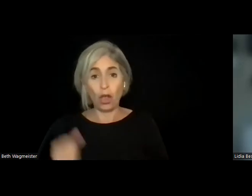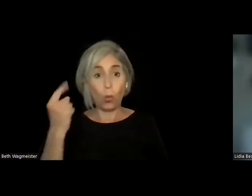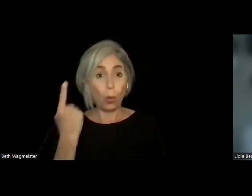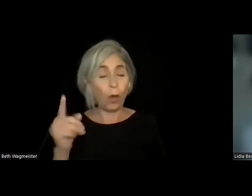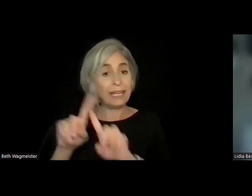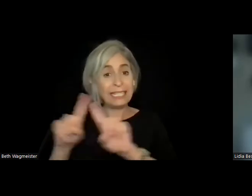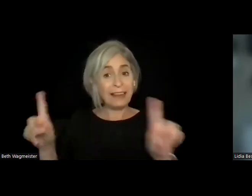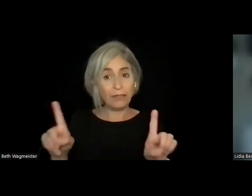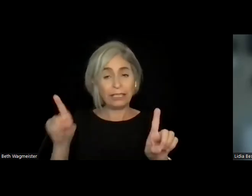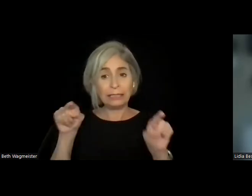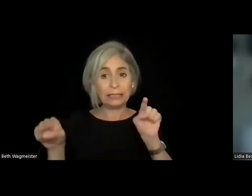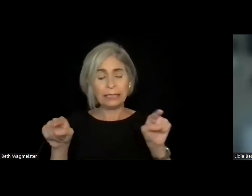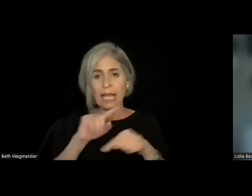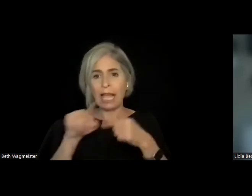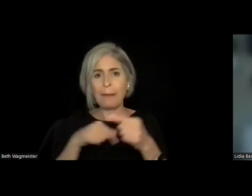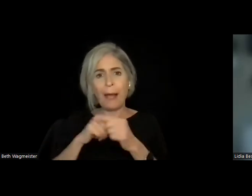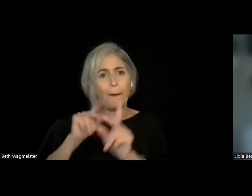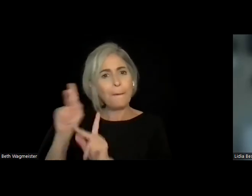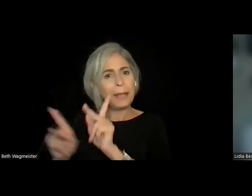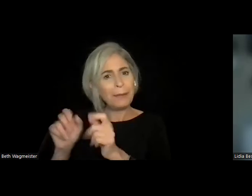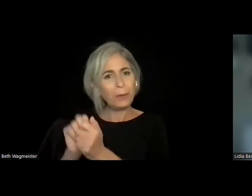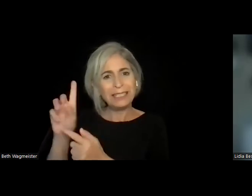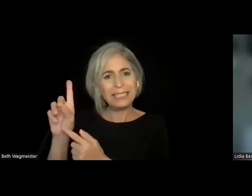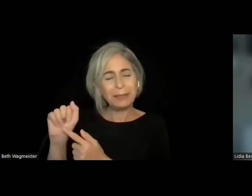may not and medical professionals still don't understand what are the